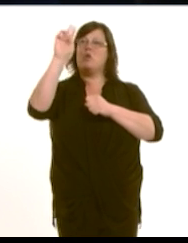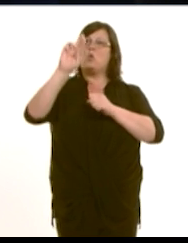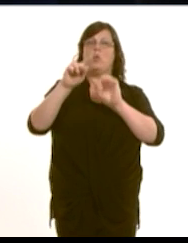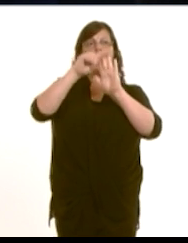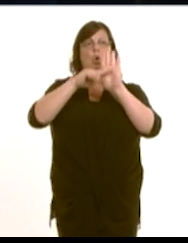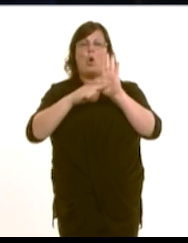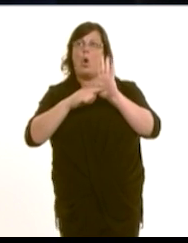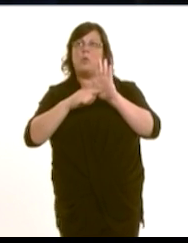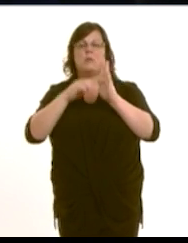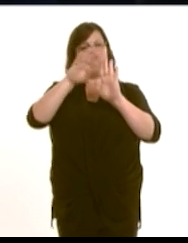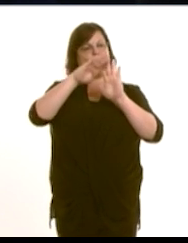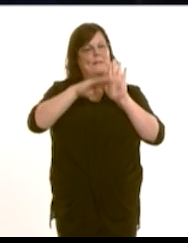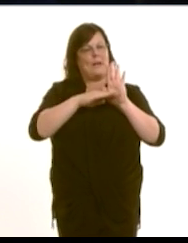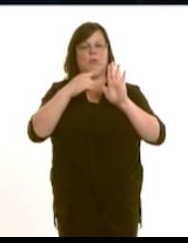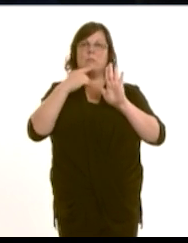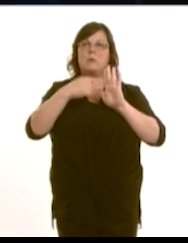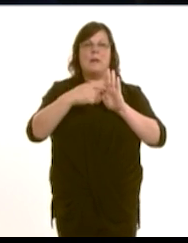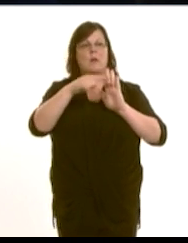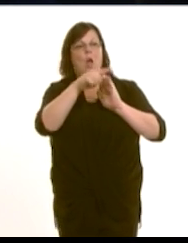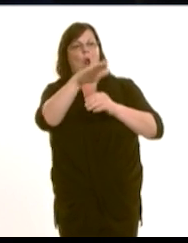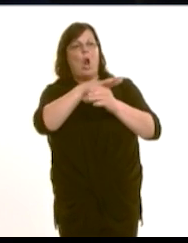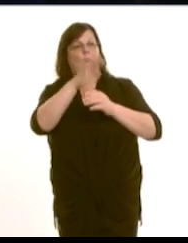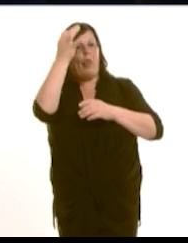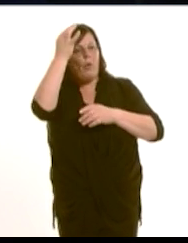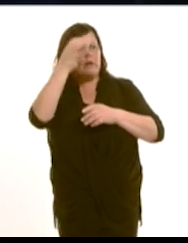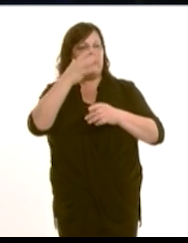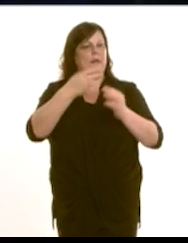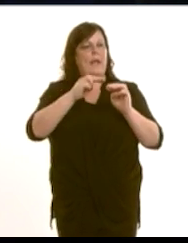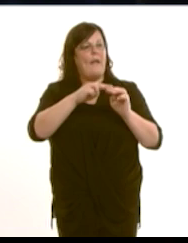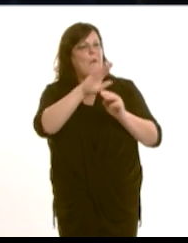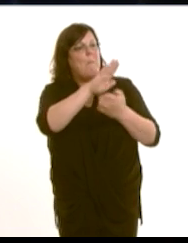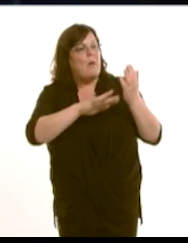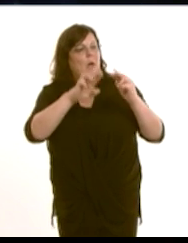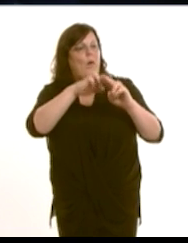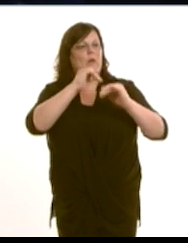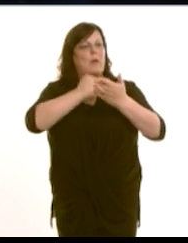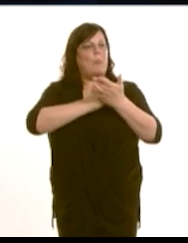authorities are obliged to consider all objections submitted conscientiously, and not to make